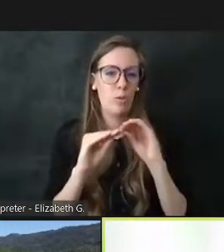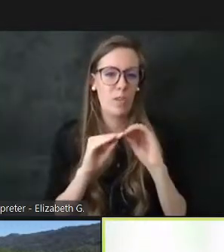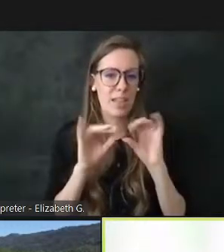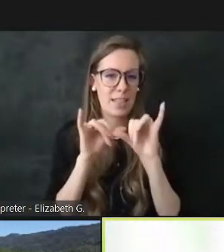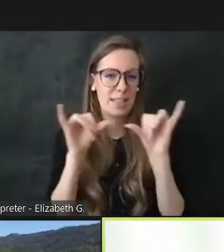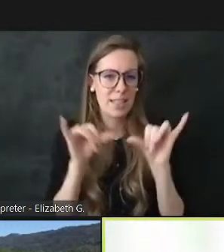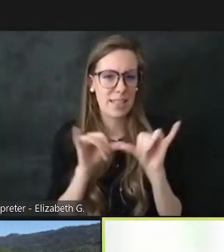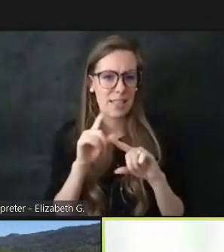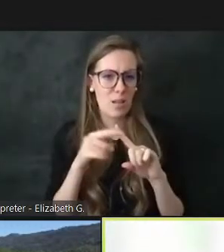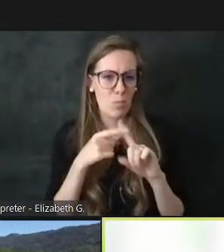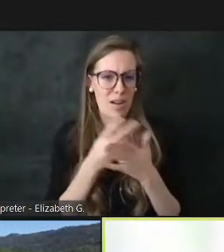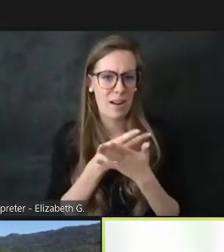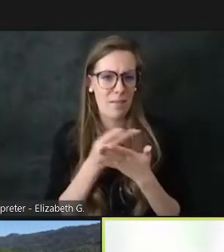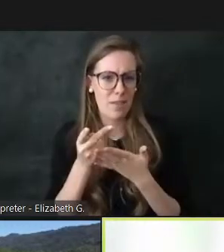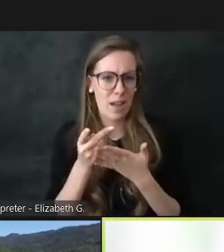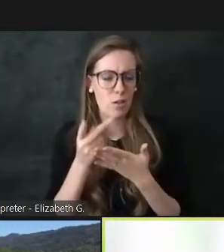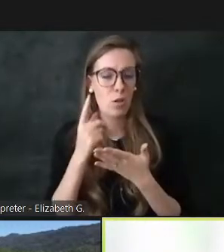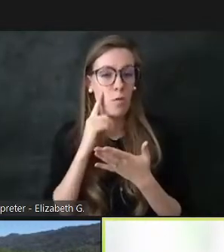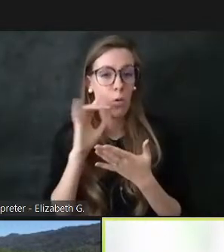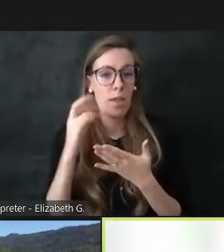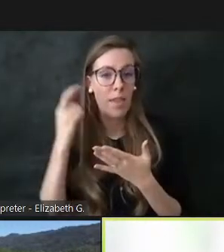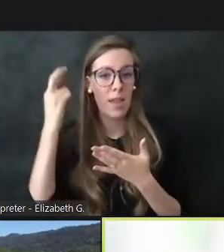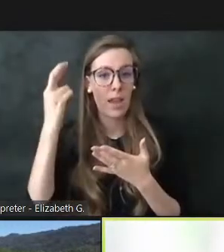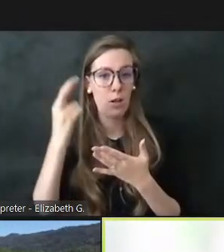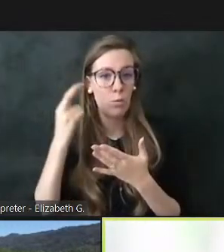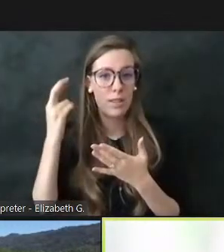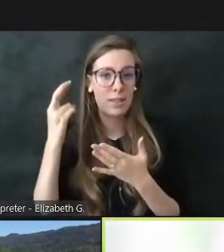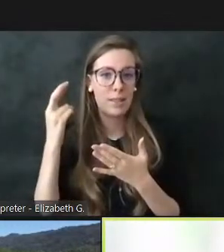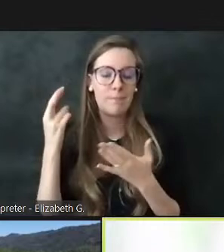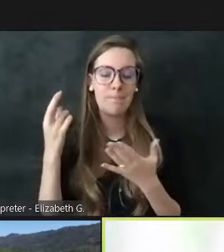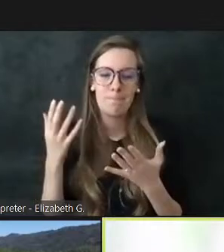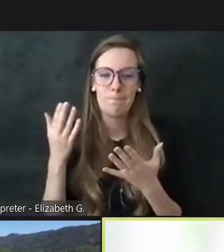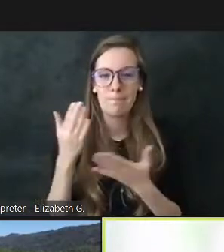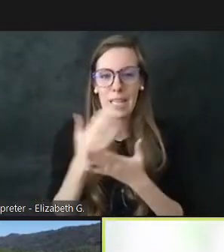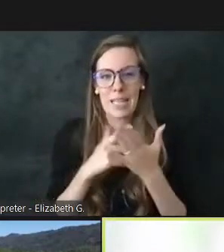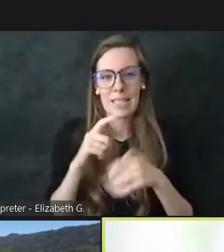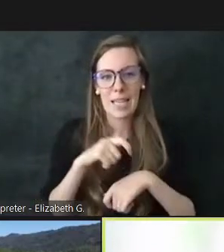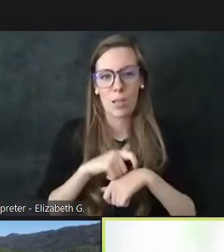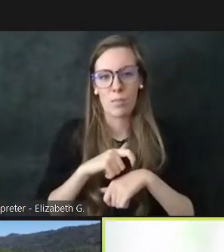And sometimes for that reason, sometimes it takes a while to to fix it.